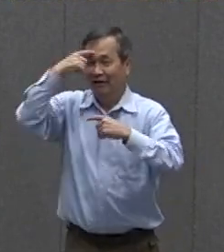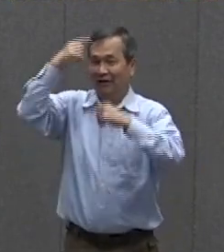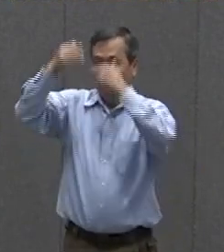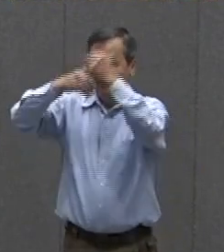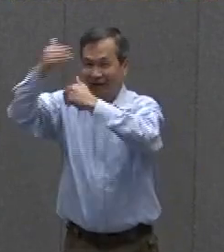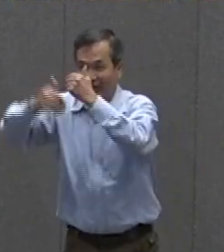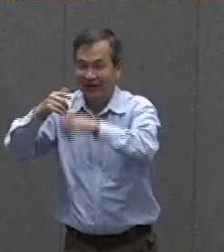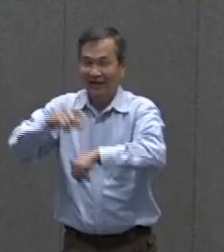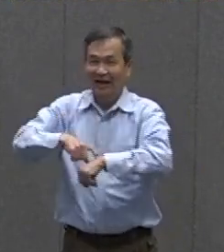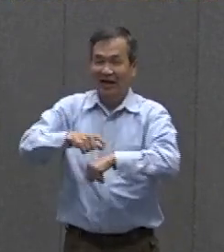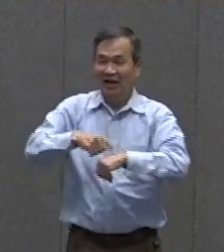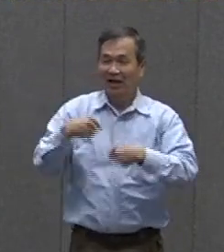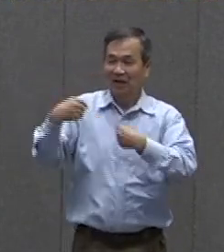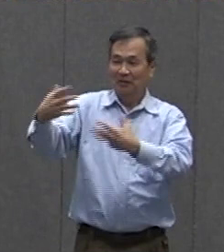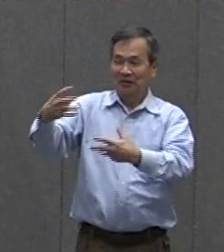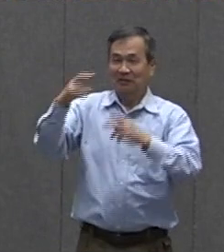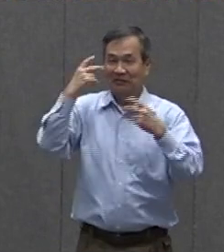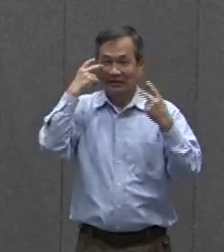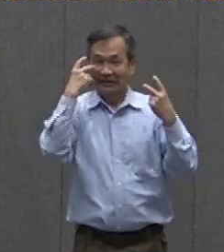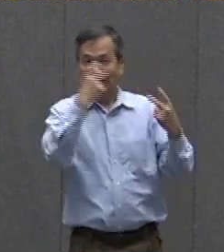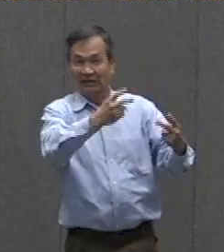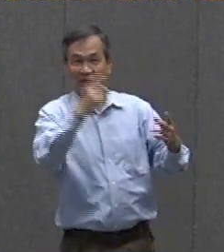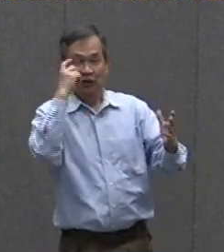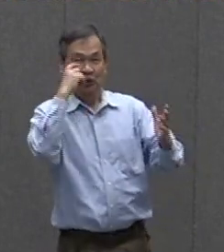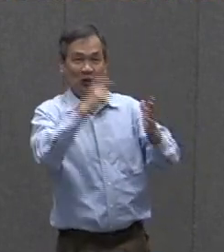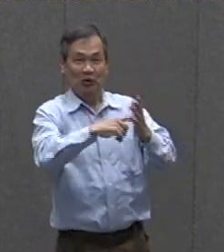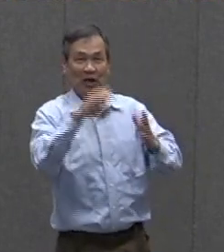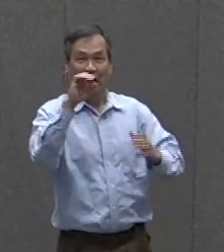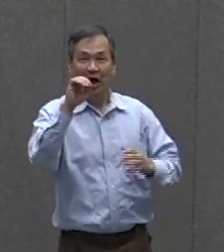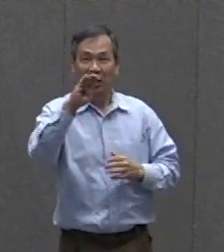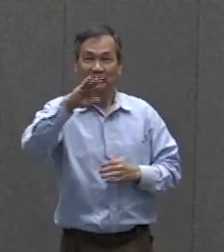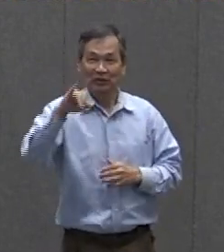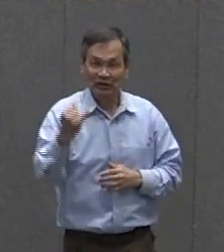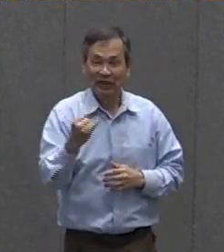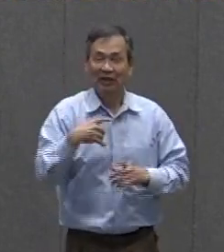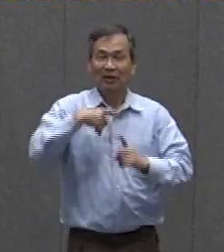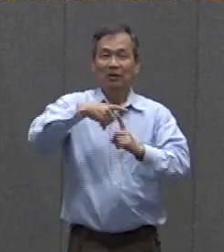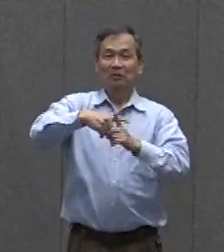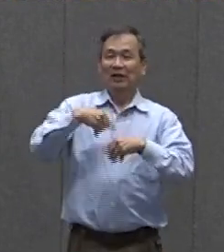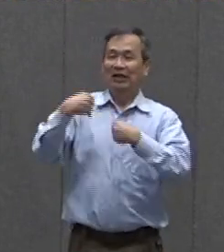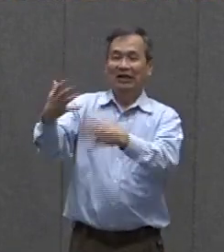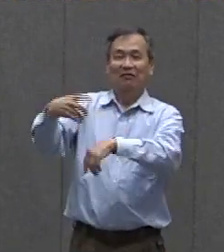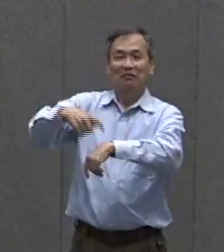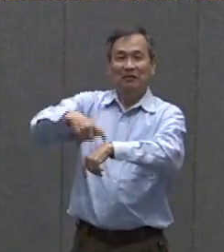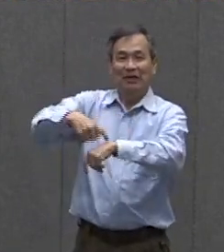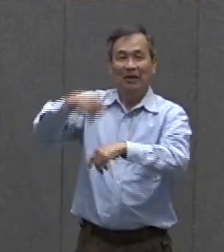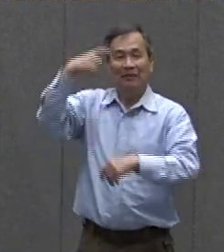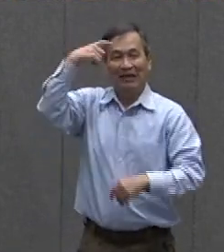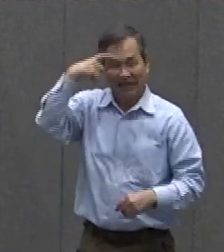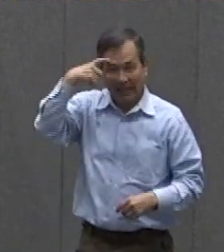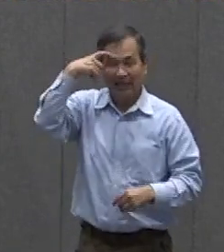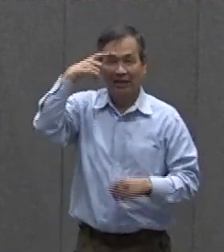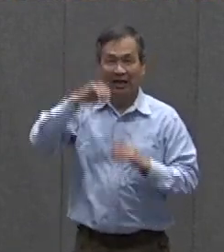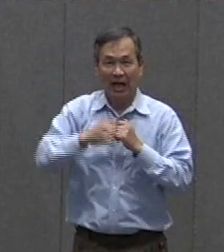in the sense of objects that you've used, but it also gives them time to think about those numbers and how they relate together.